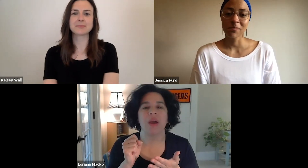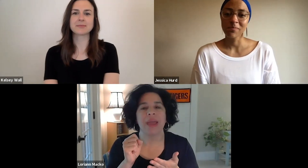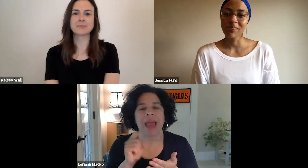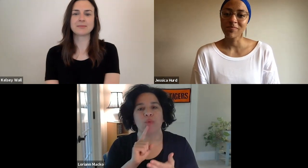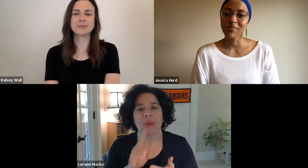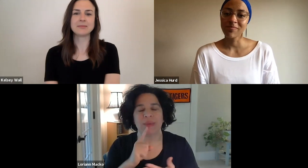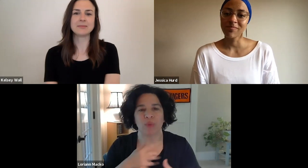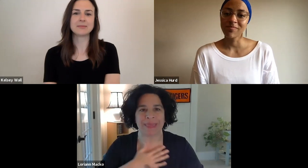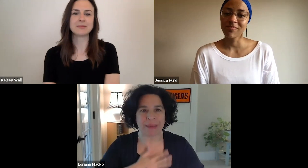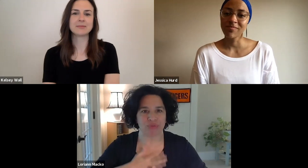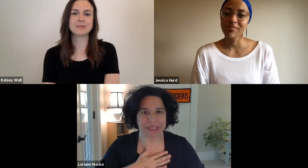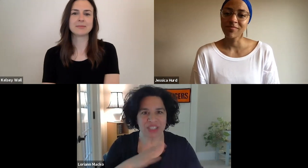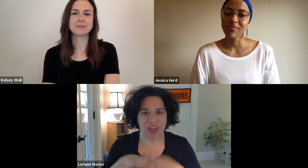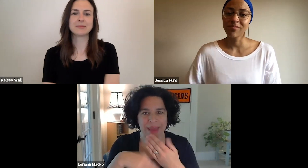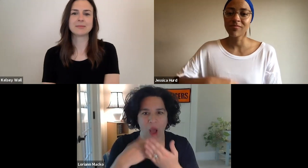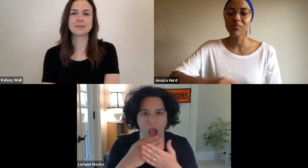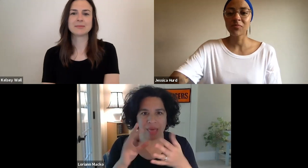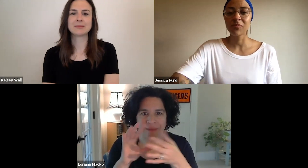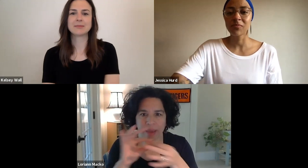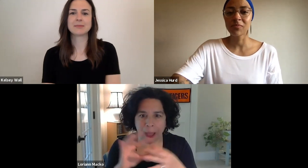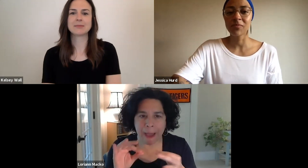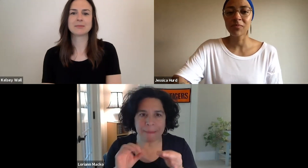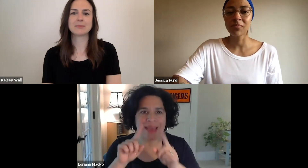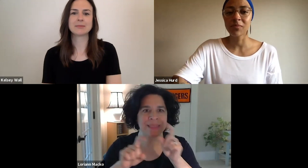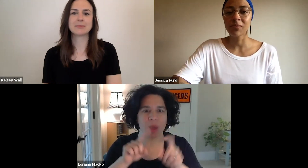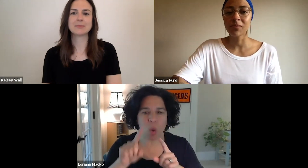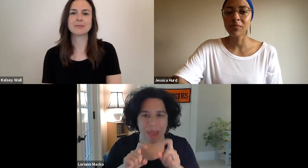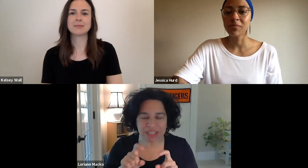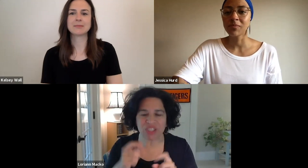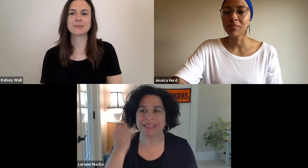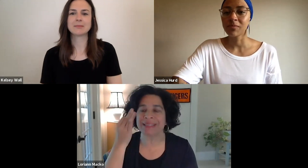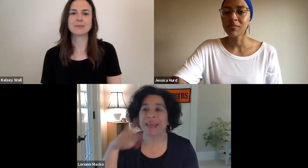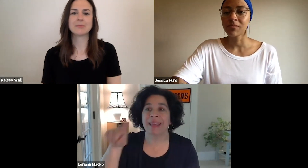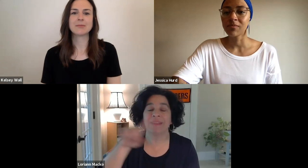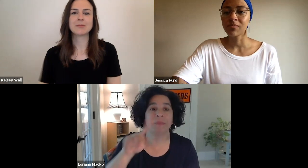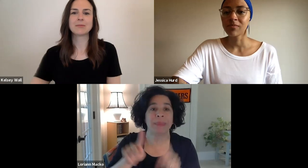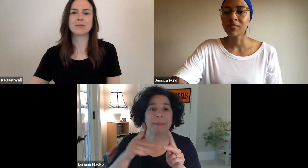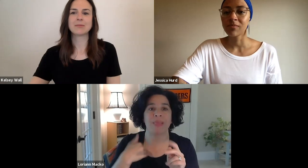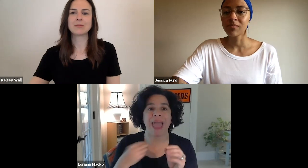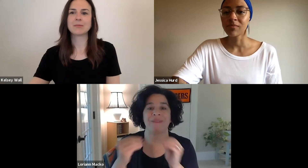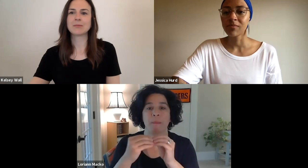I'm so sorry to say that time has run out, but we really appreciate all of the comments and the questions.